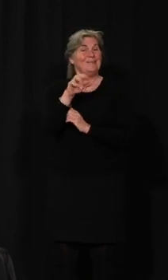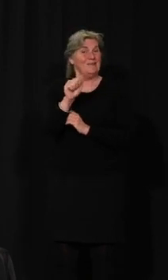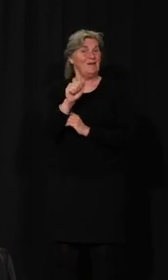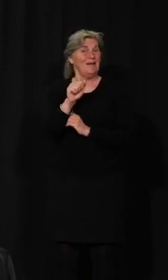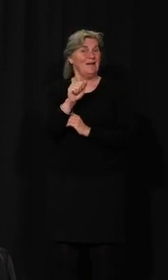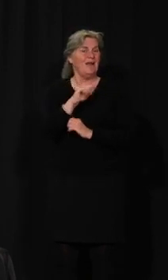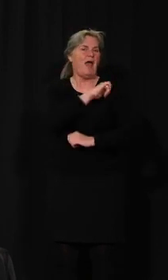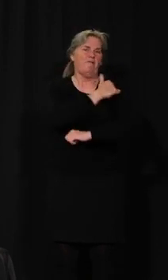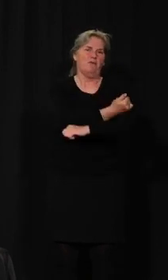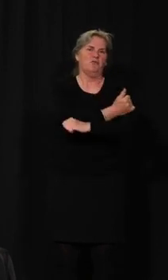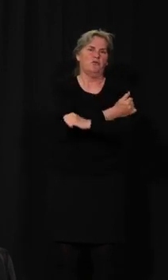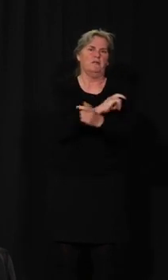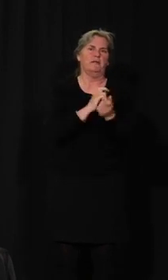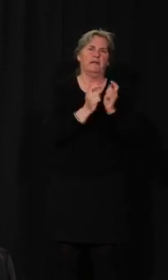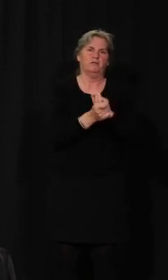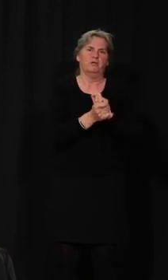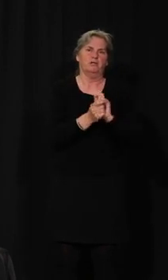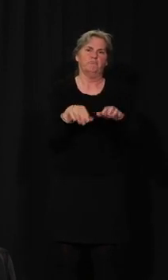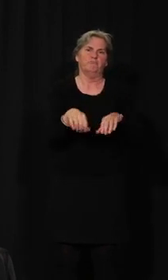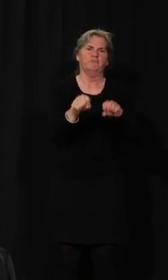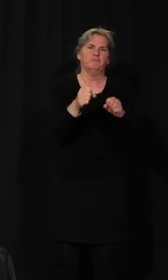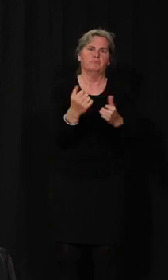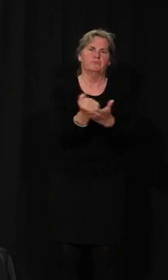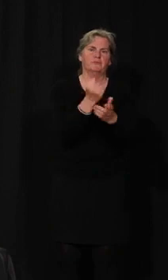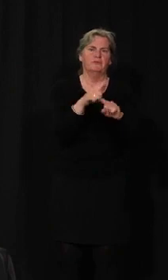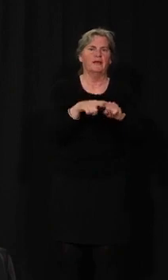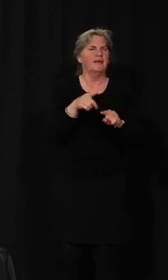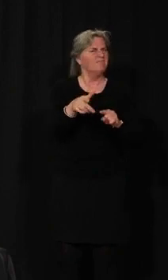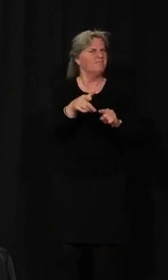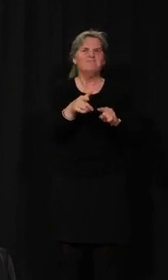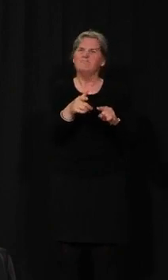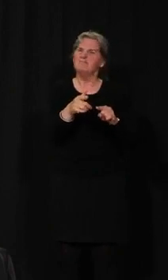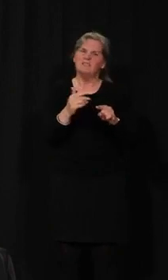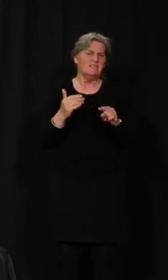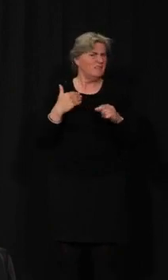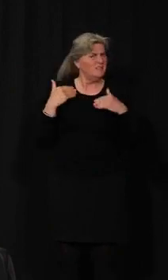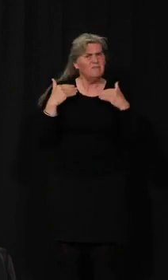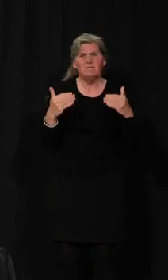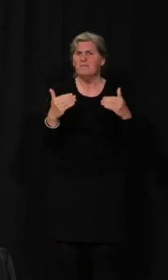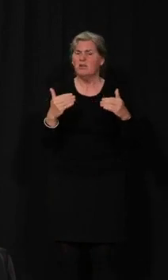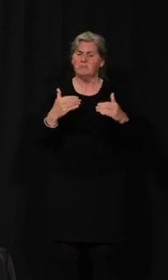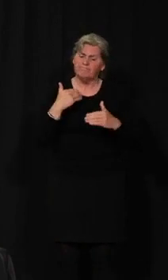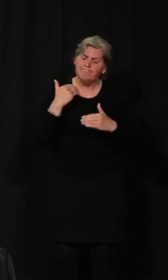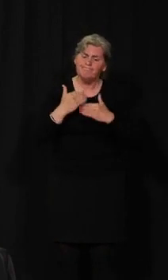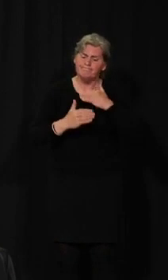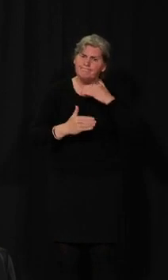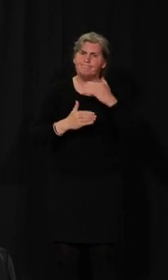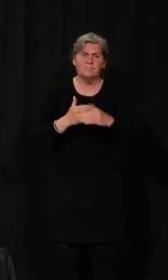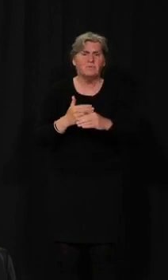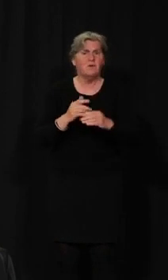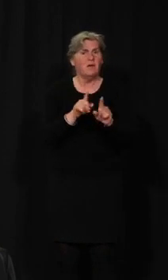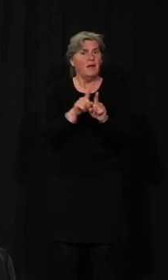Extending this state of emergeny does not change our path forward plan, and it does not signal an